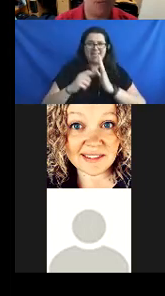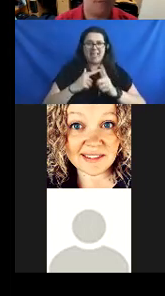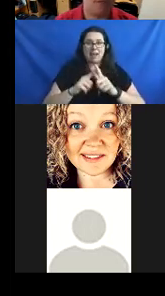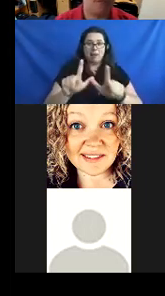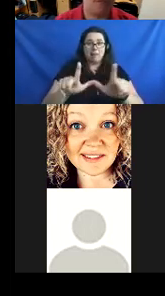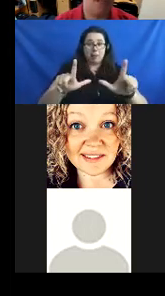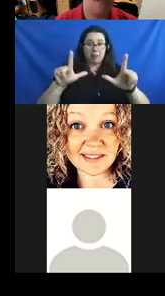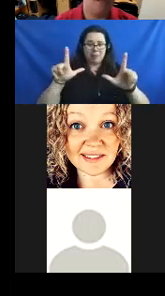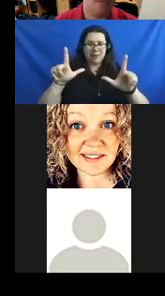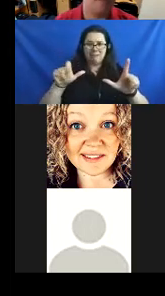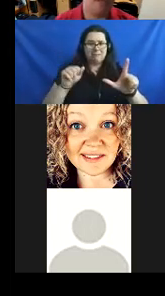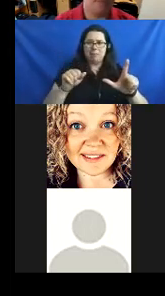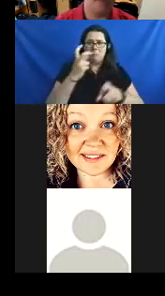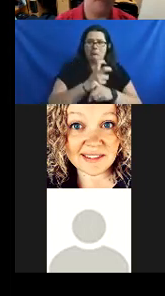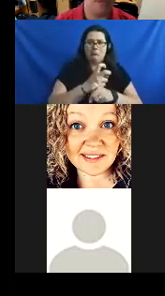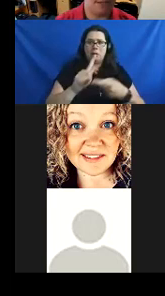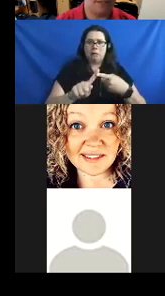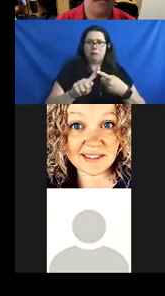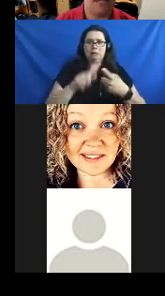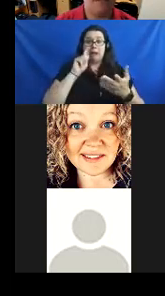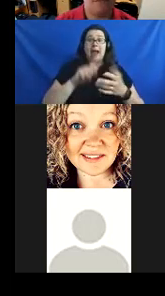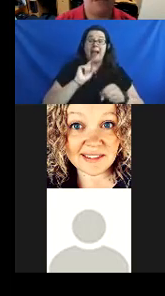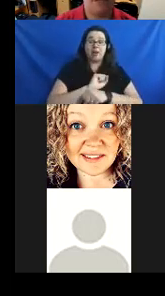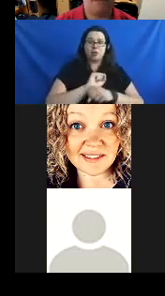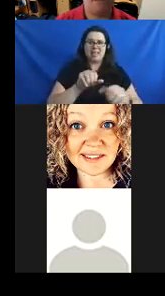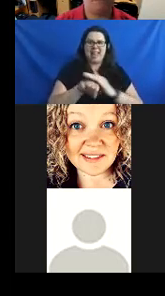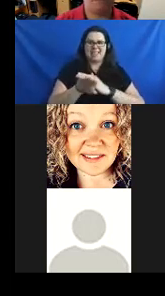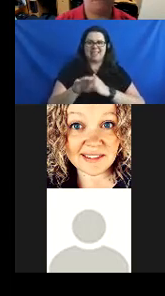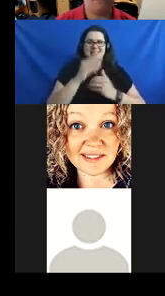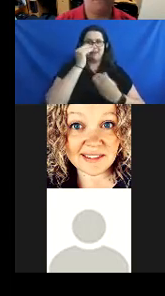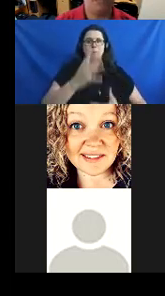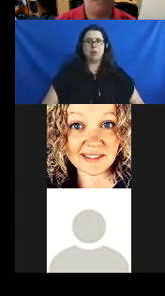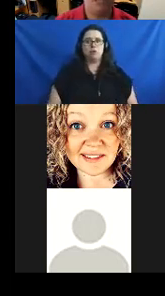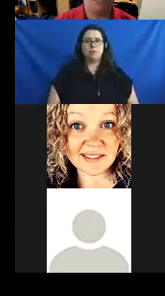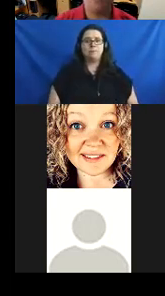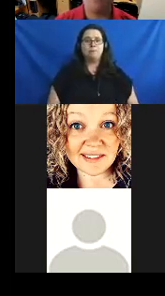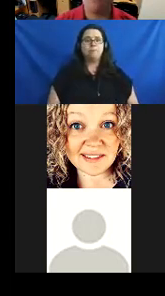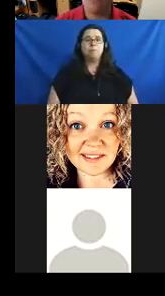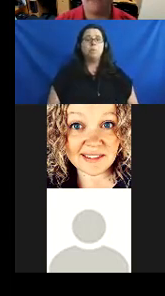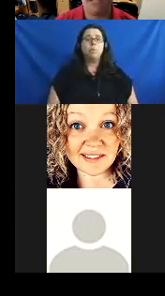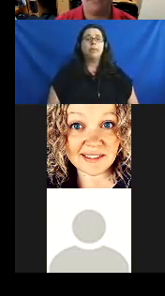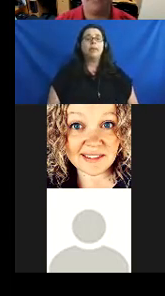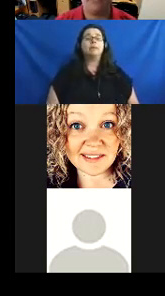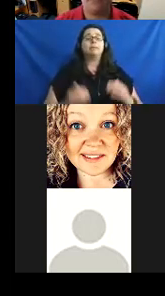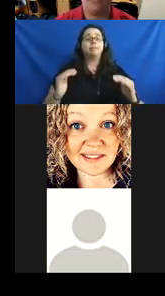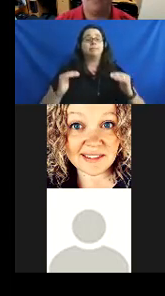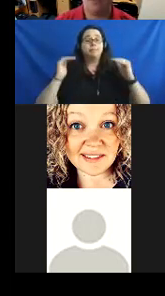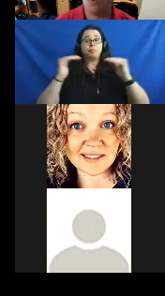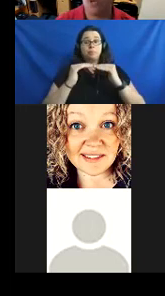DIFFICULT FOR THEM TO BE ABLE TO ACCESS THAT INFORMATION. HIGHER LEVEL MAGNIFICATIONS TYPICALLY REQUIRE